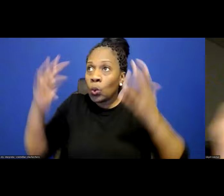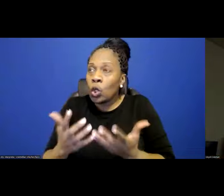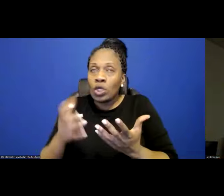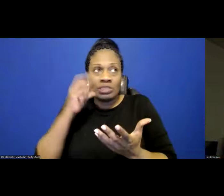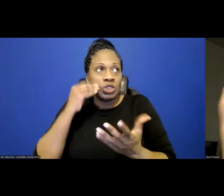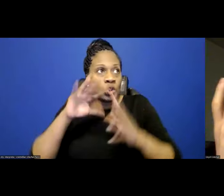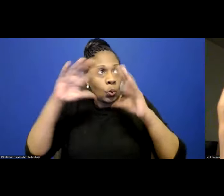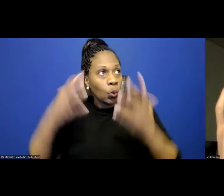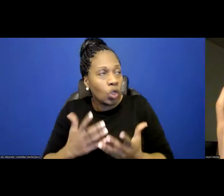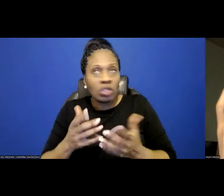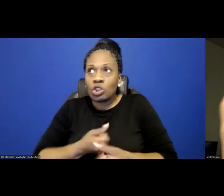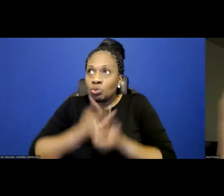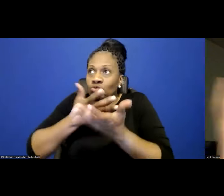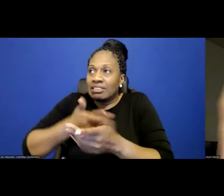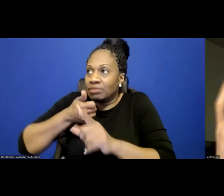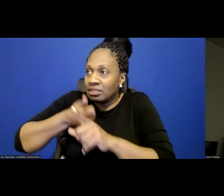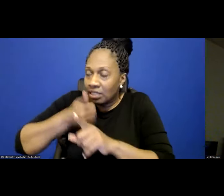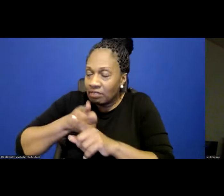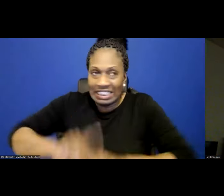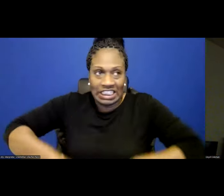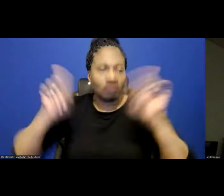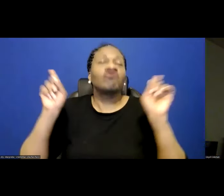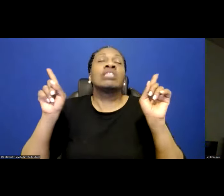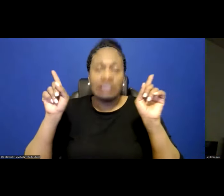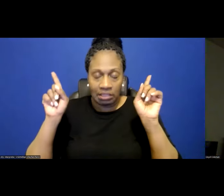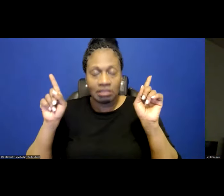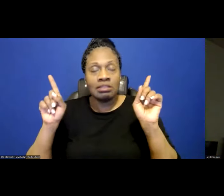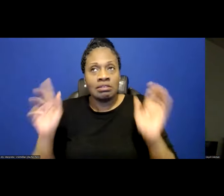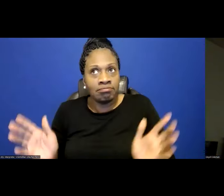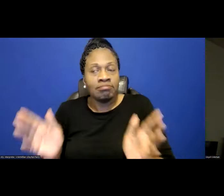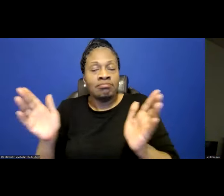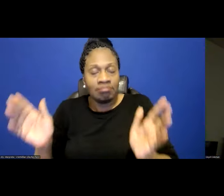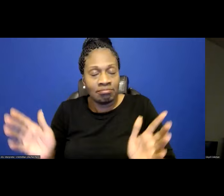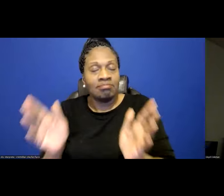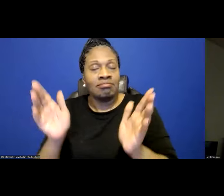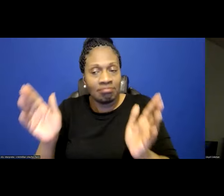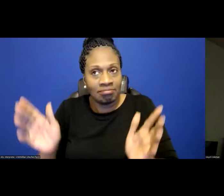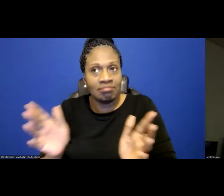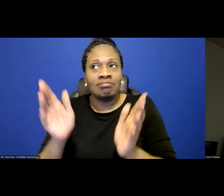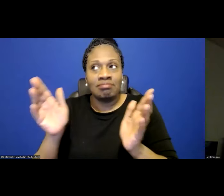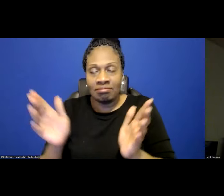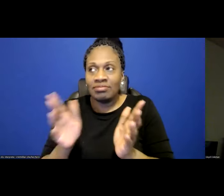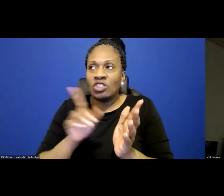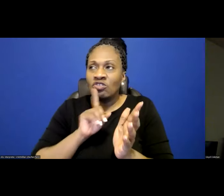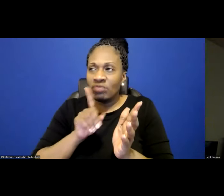or express themselves differently. And I think that is then the route to kind of really interesting art